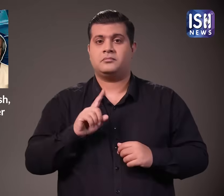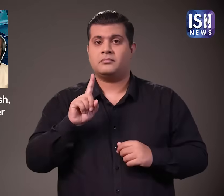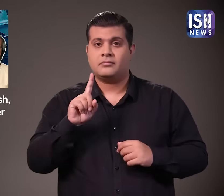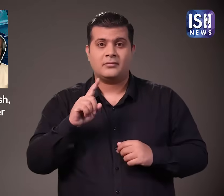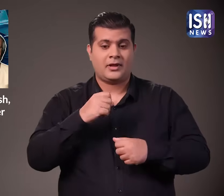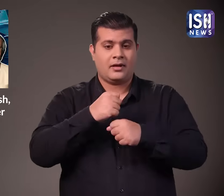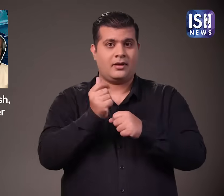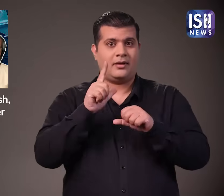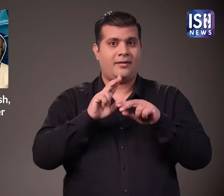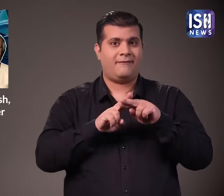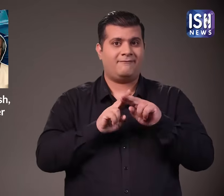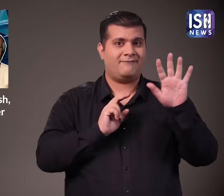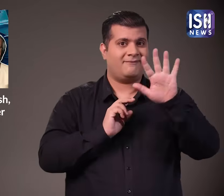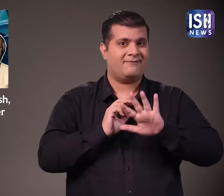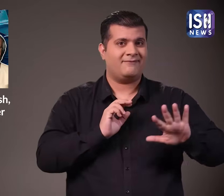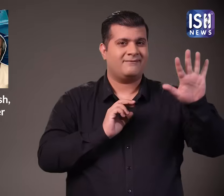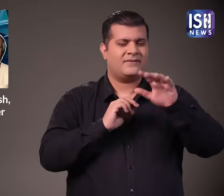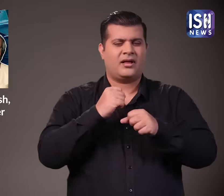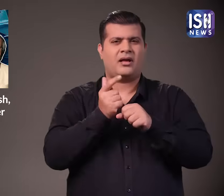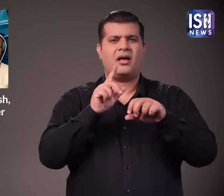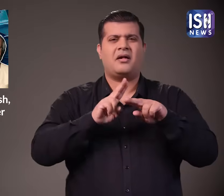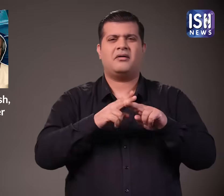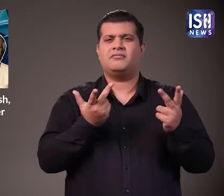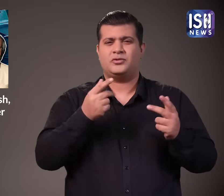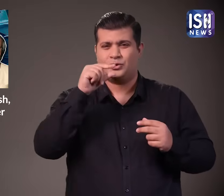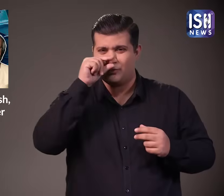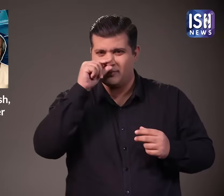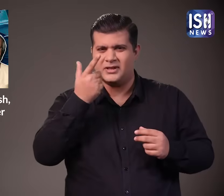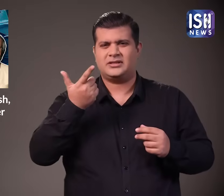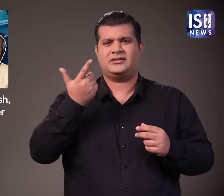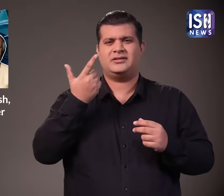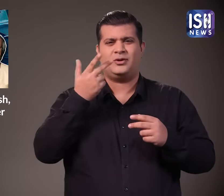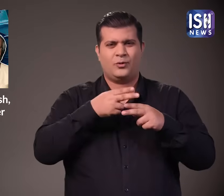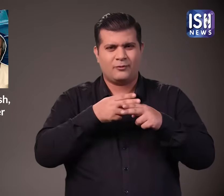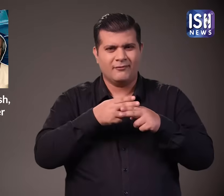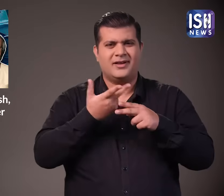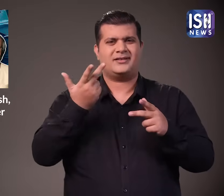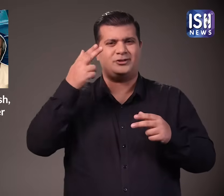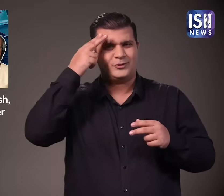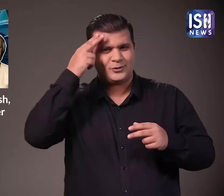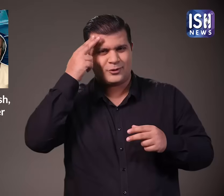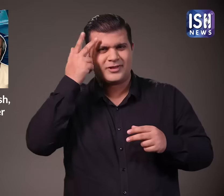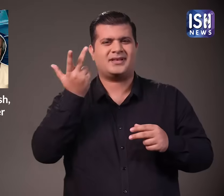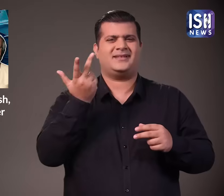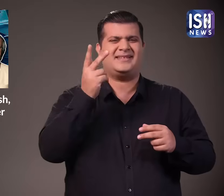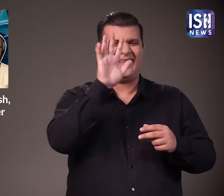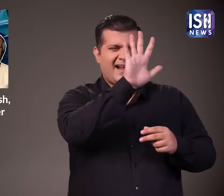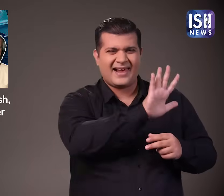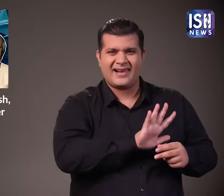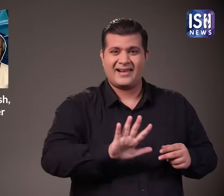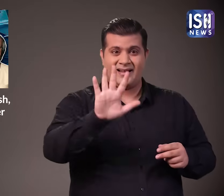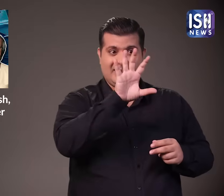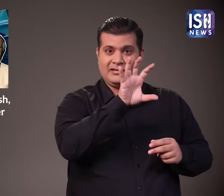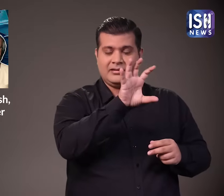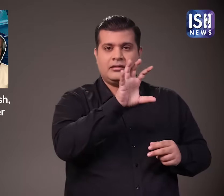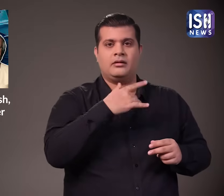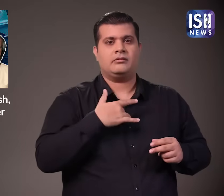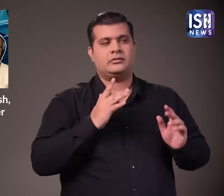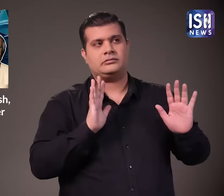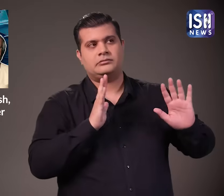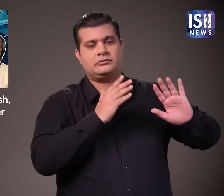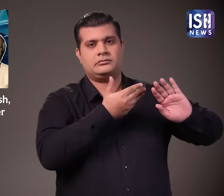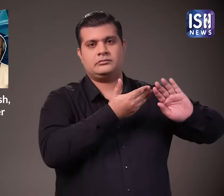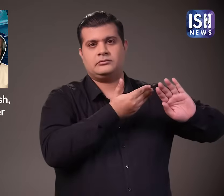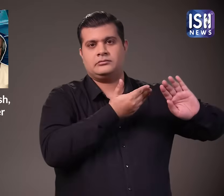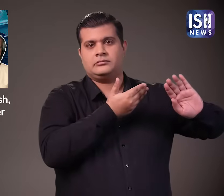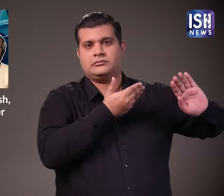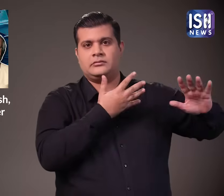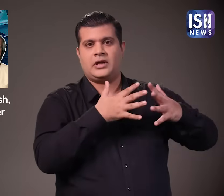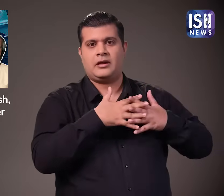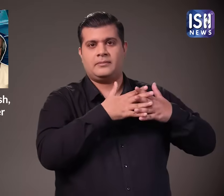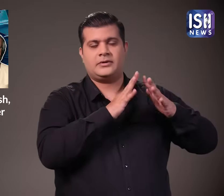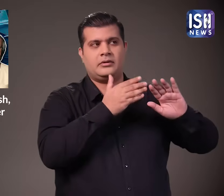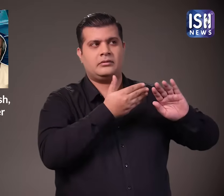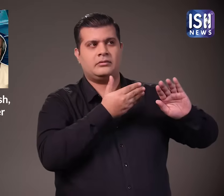The Gulf region, which includes Dubai, Kuwait, Saudi Arabia, are gradually distancing from America.